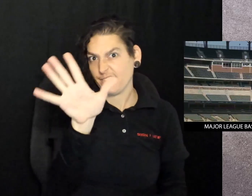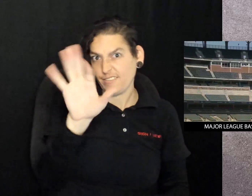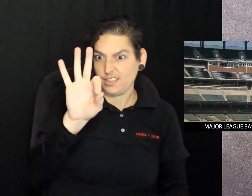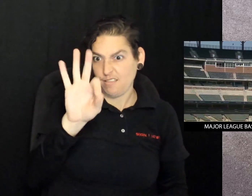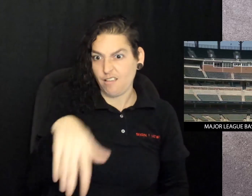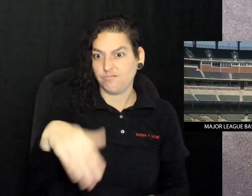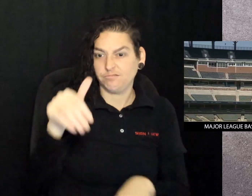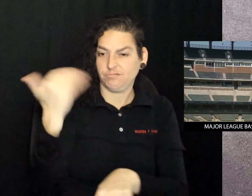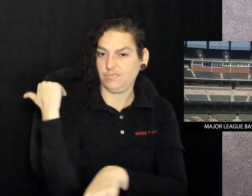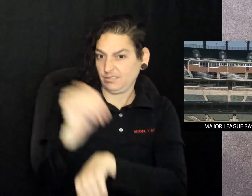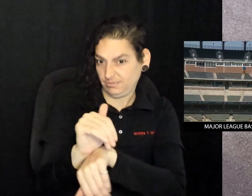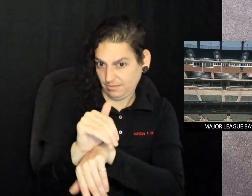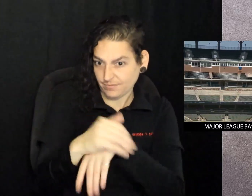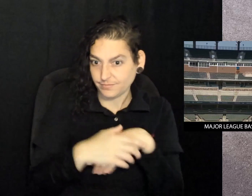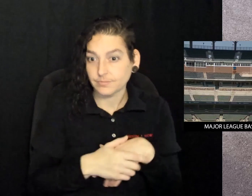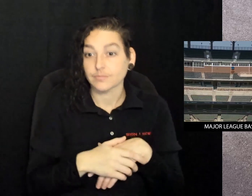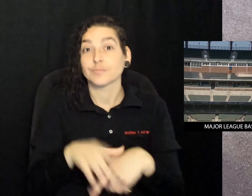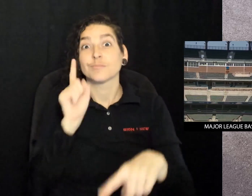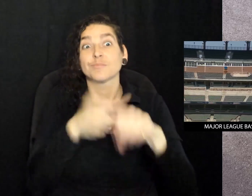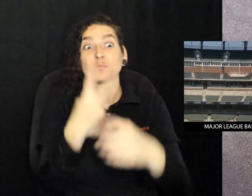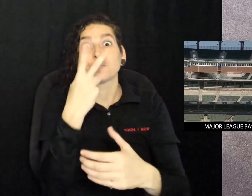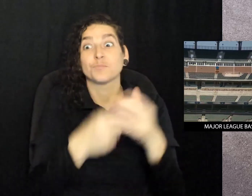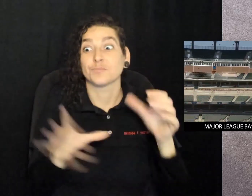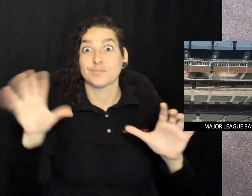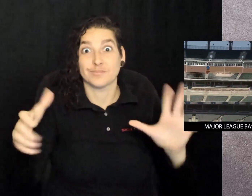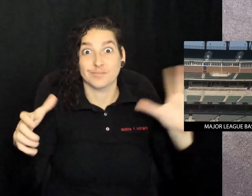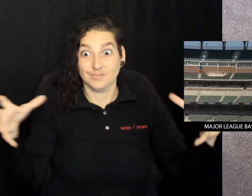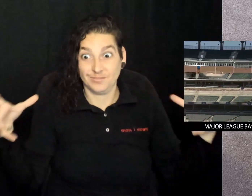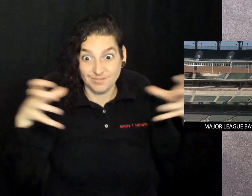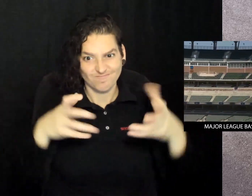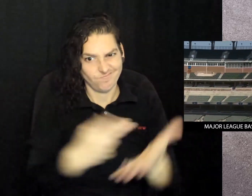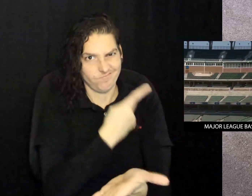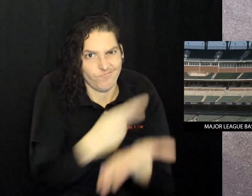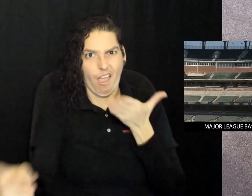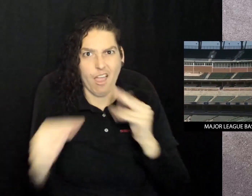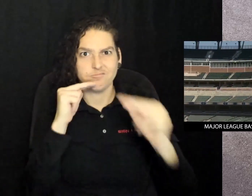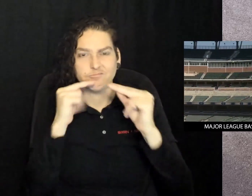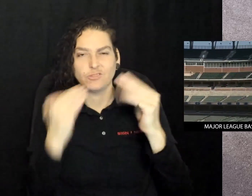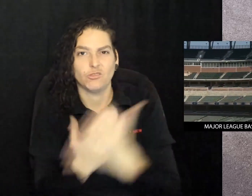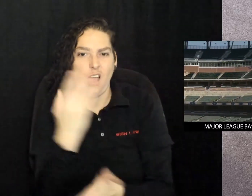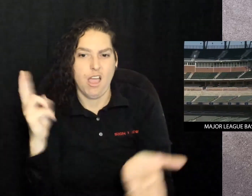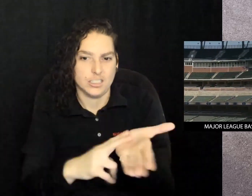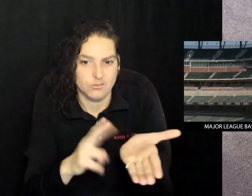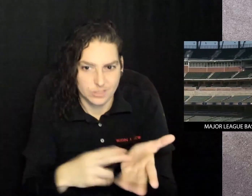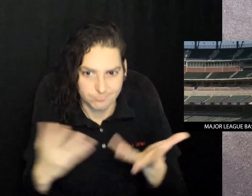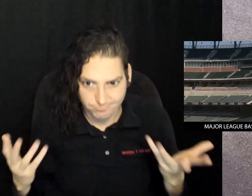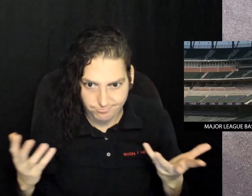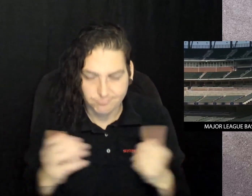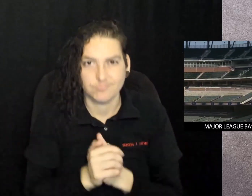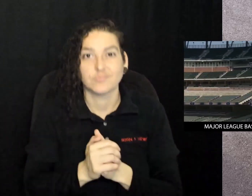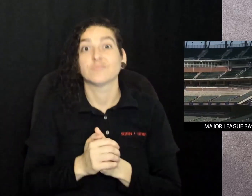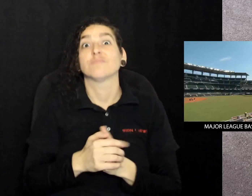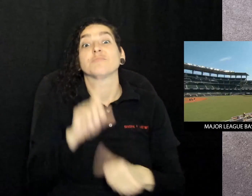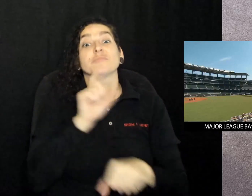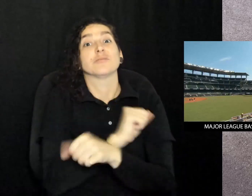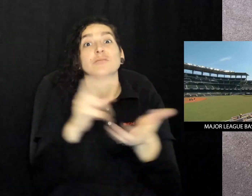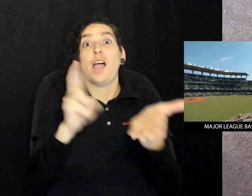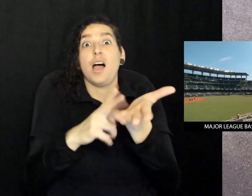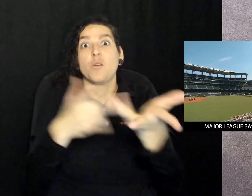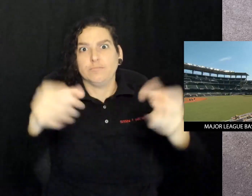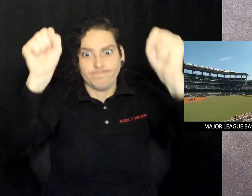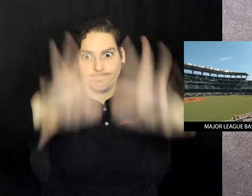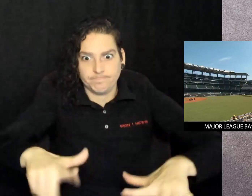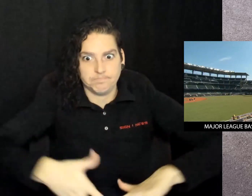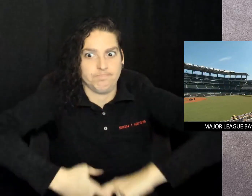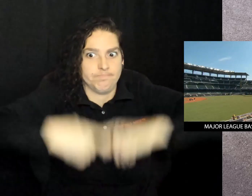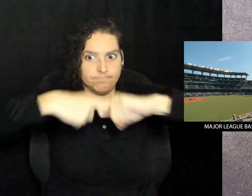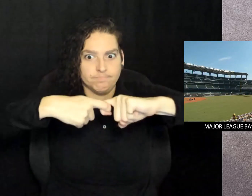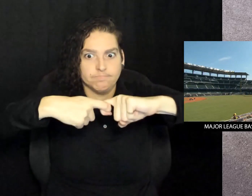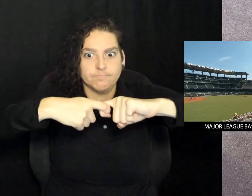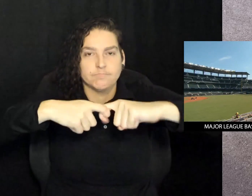expired at 11:59 PM Wednesday night and since both sides failed to negotiate a new contract